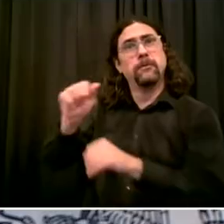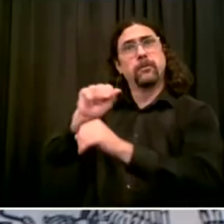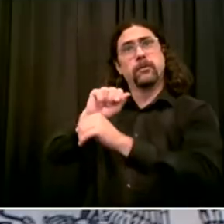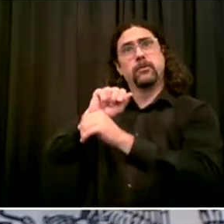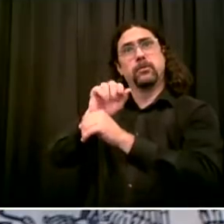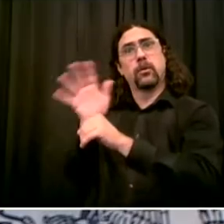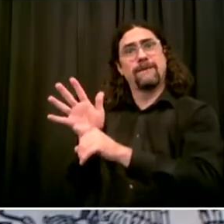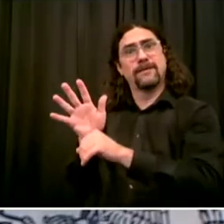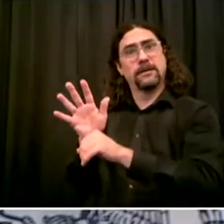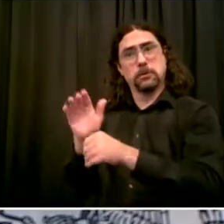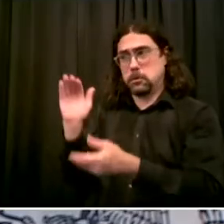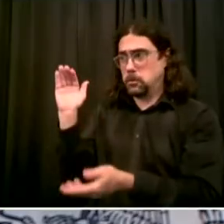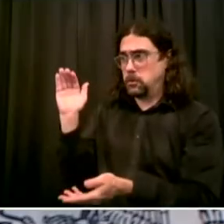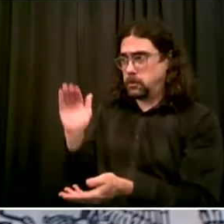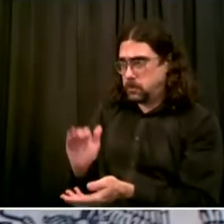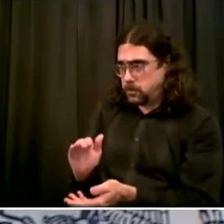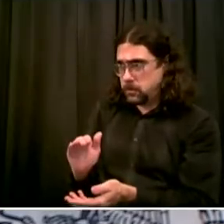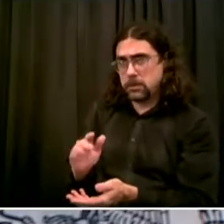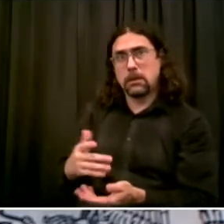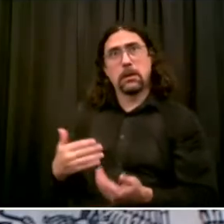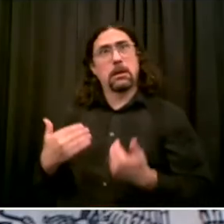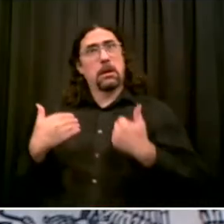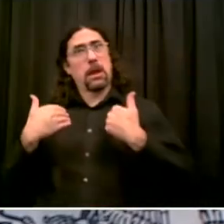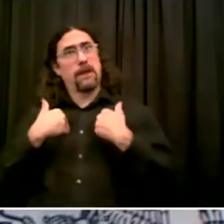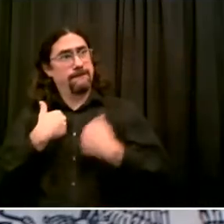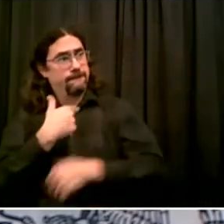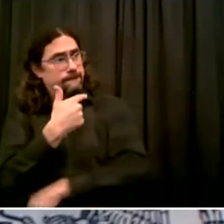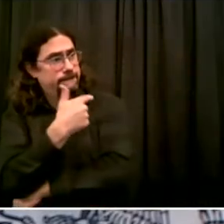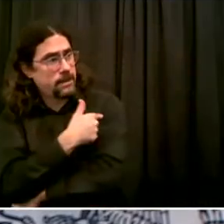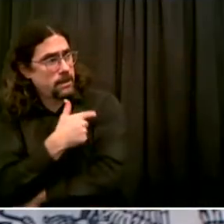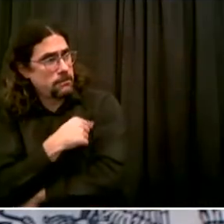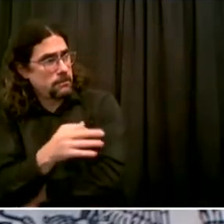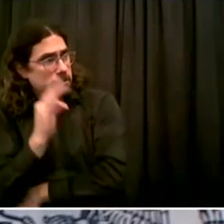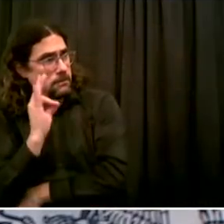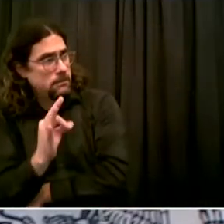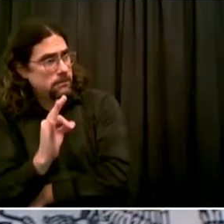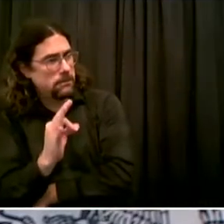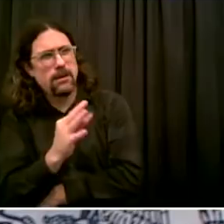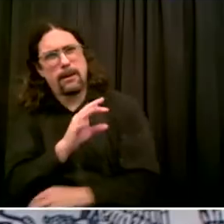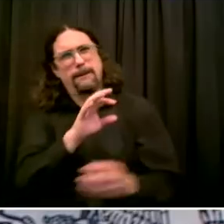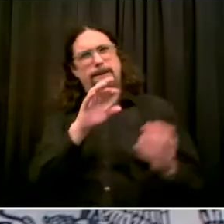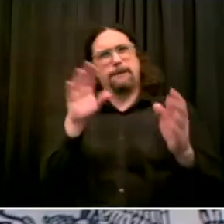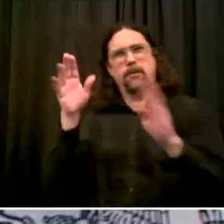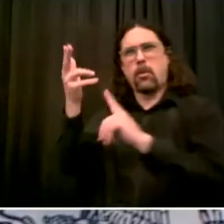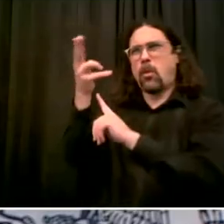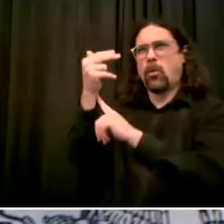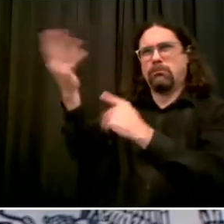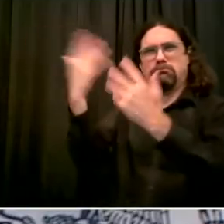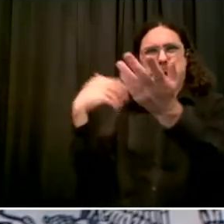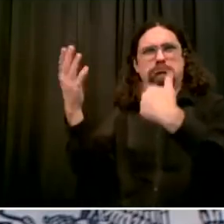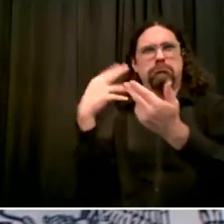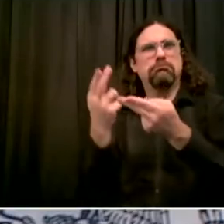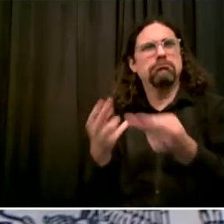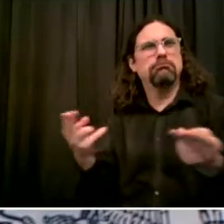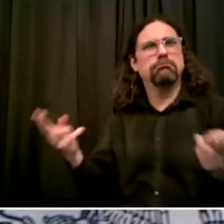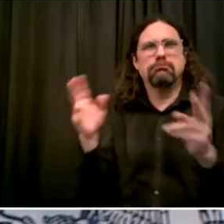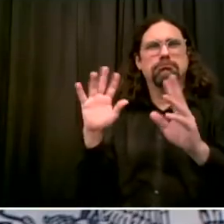PEOPLE BACK INT O THE SHELTER SYSTEM OUT OF THOSE HOTELS. IN E THMEANTIME